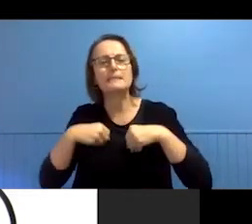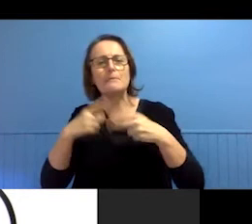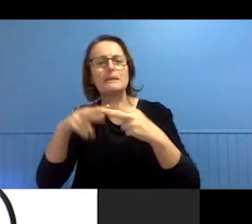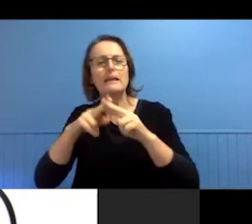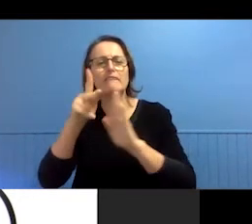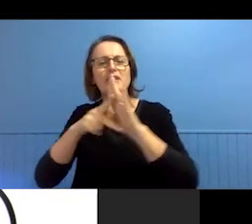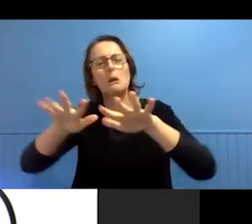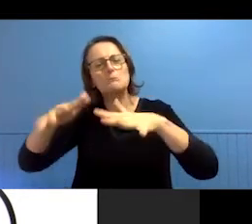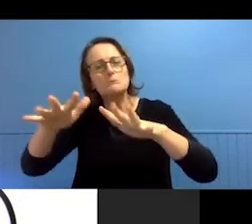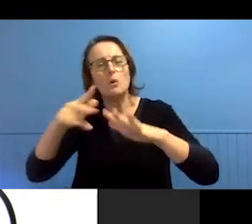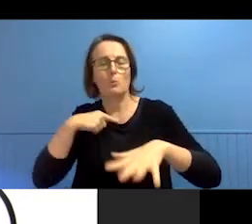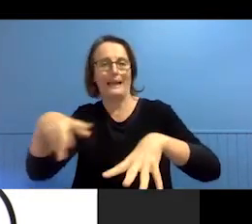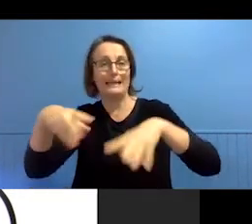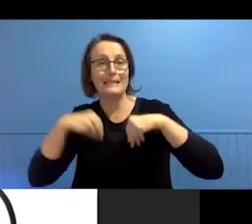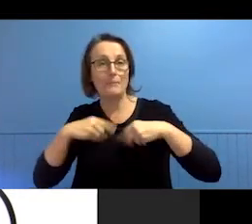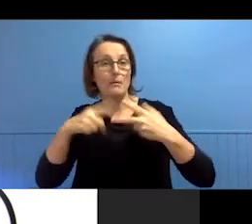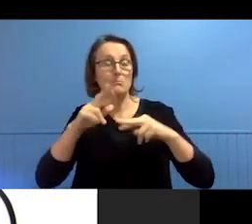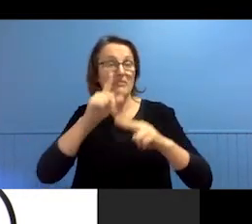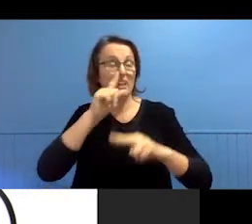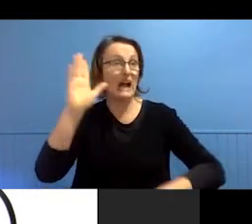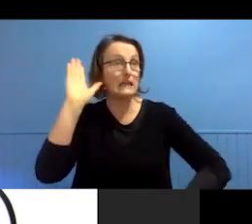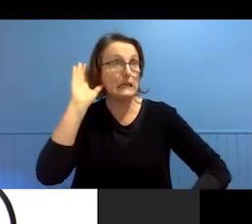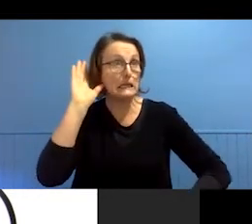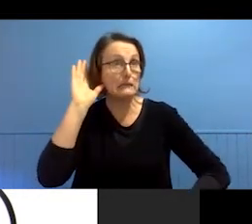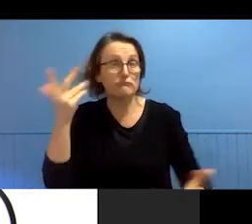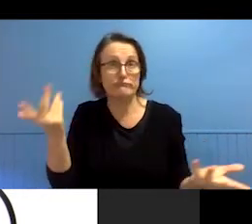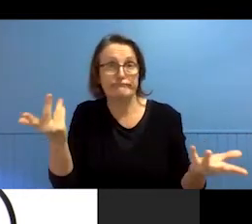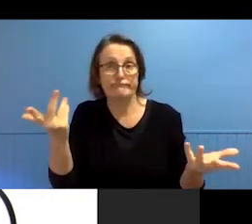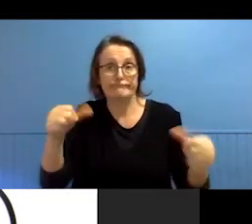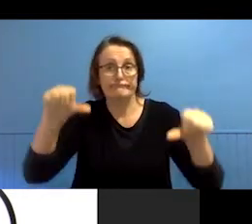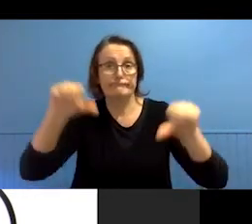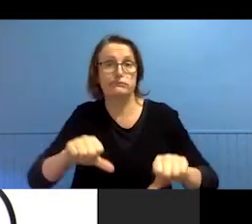audio. If they can't understand it, then it does make it very tricky for you to translate your